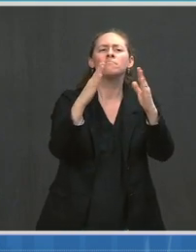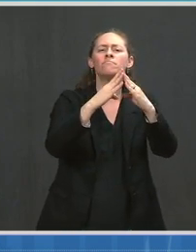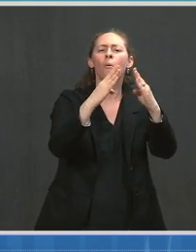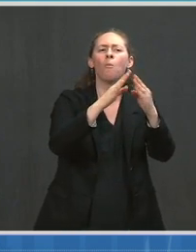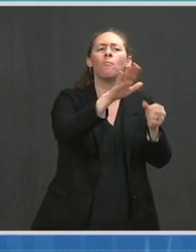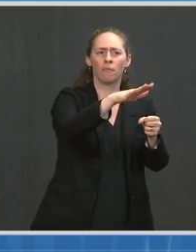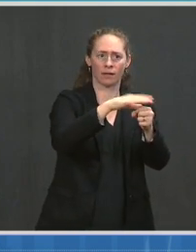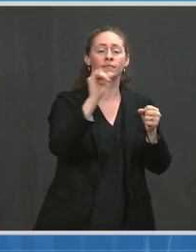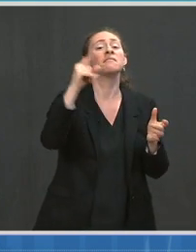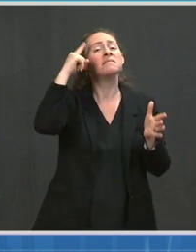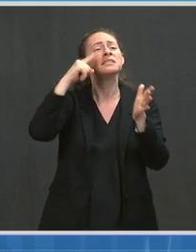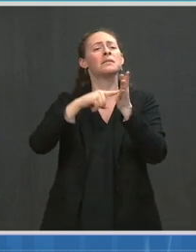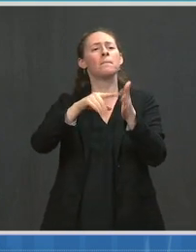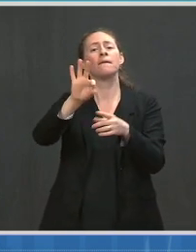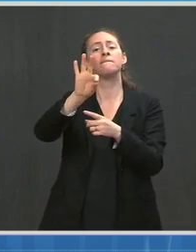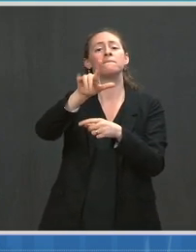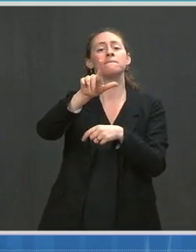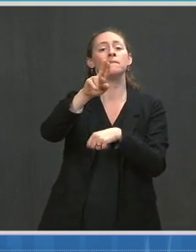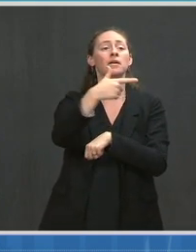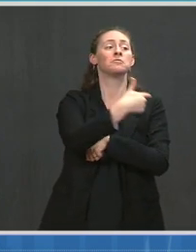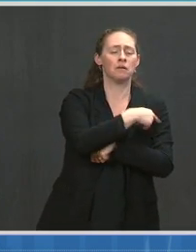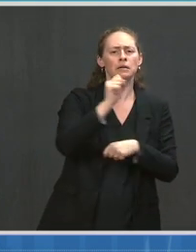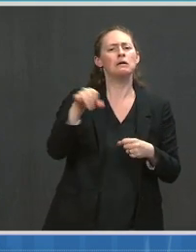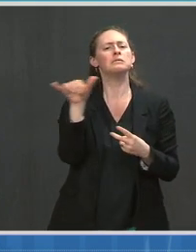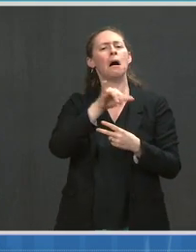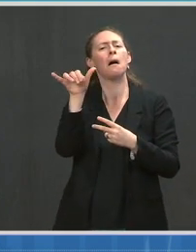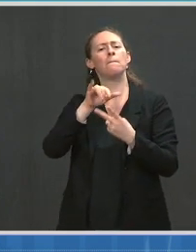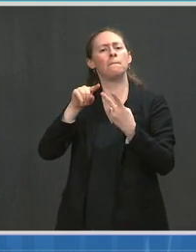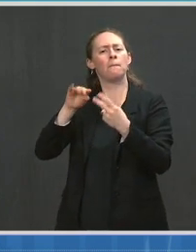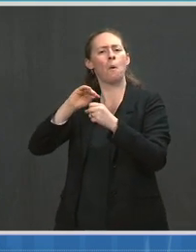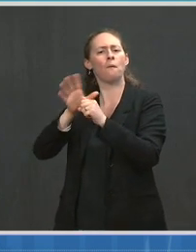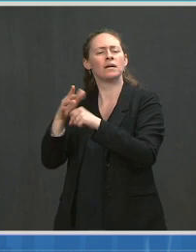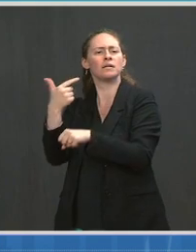We will increase the total number of participating pharmacies to more than 20,000.